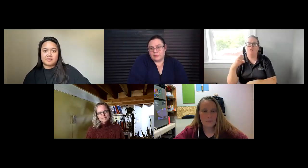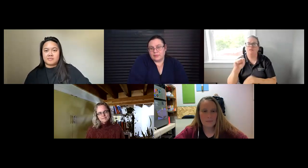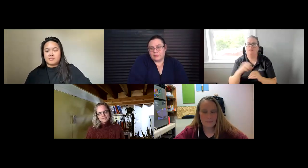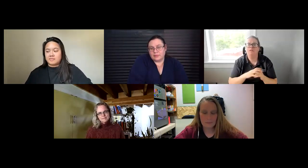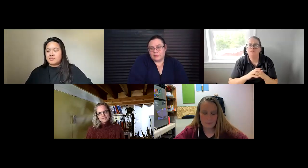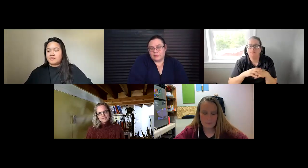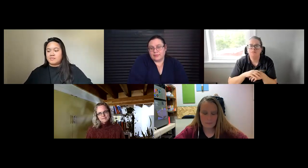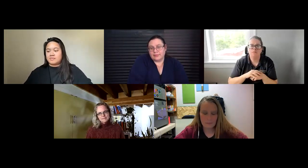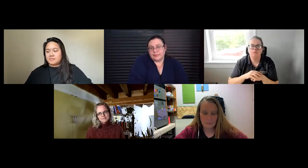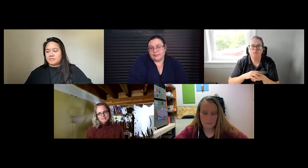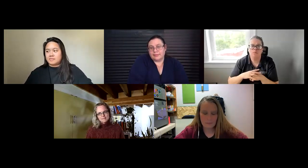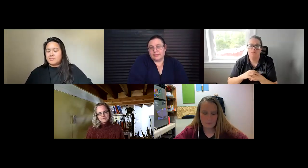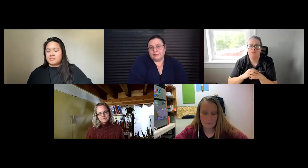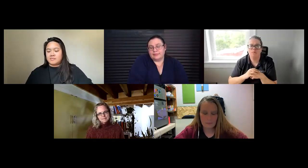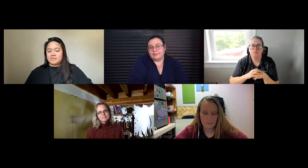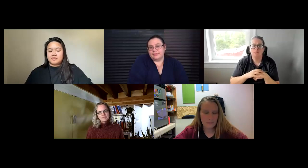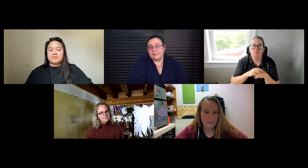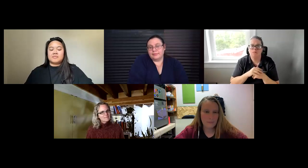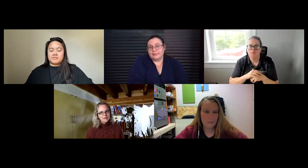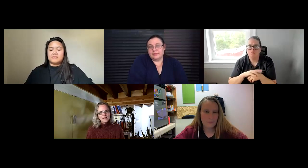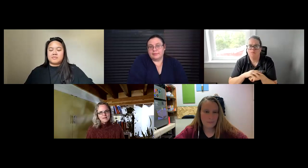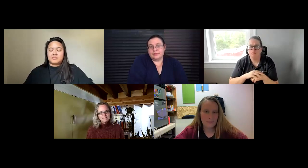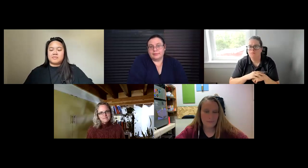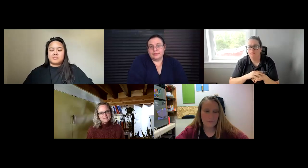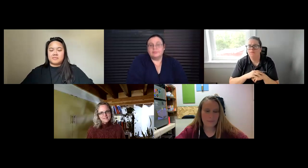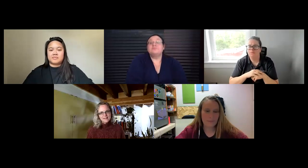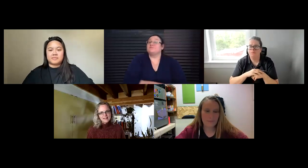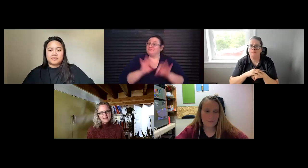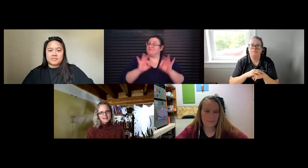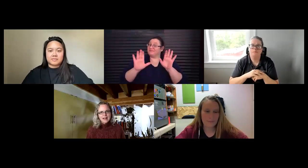So we just contracted with a new tax attorney. Great.